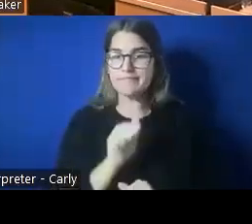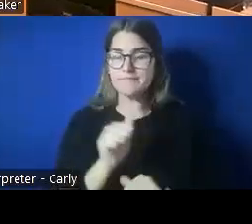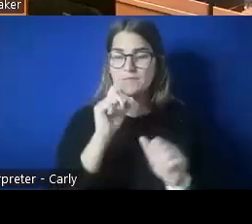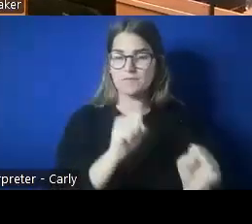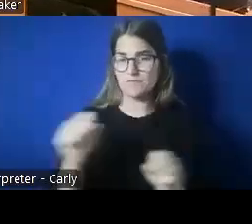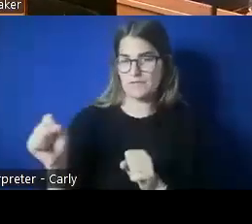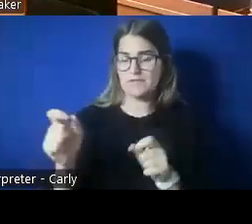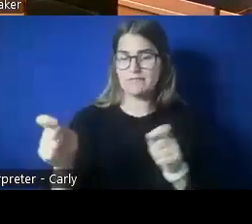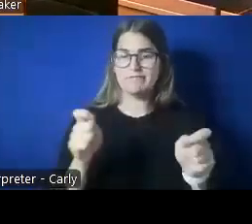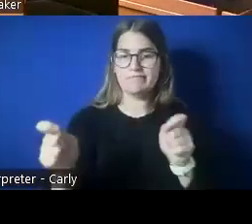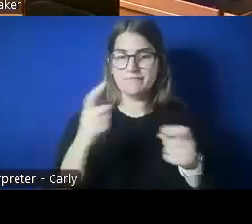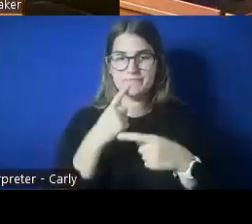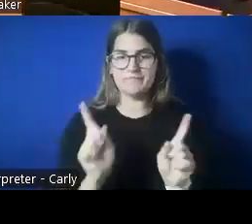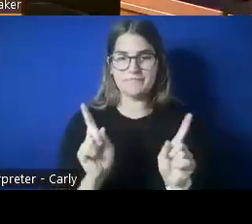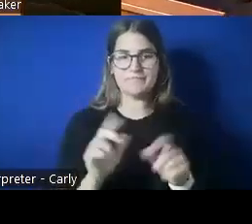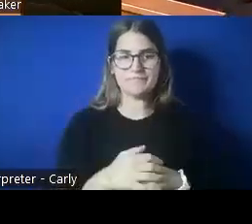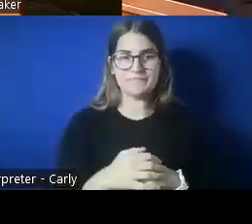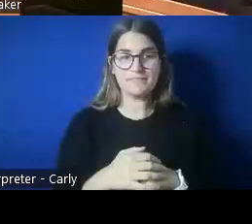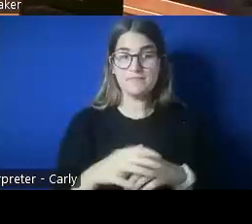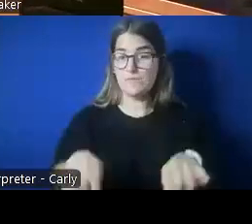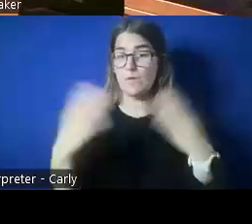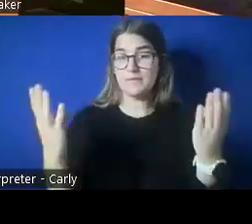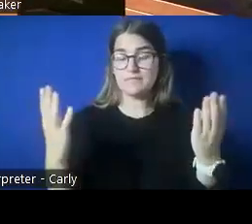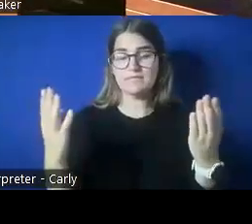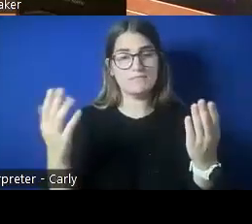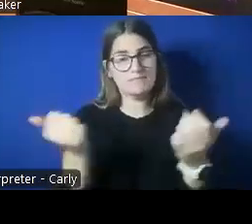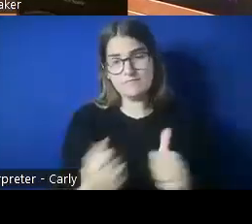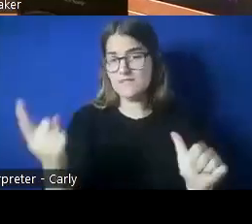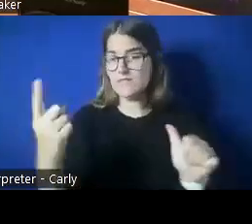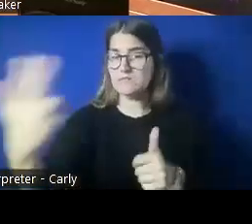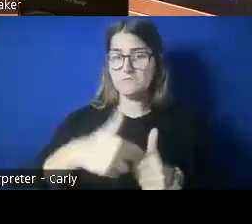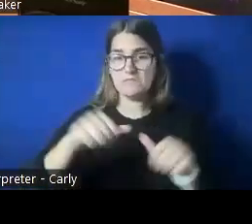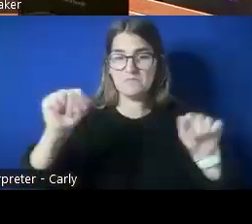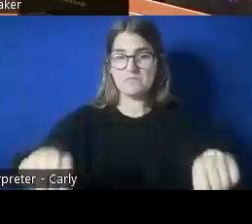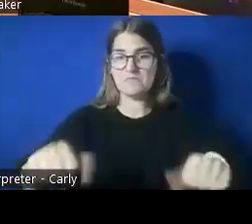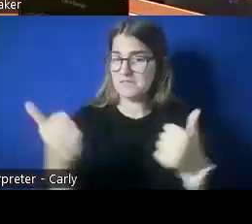more effectively this is an open Group which means anyone can join at any time it is gender